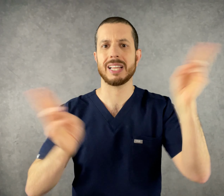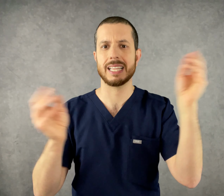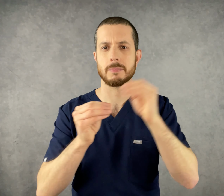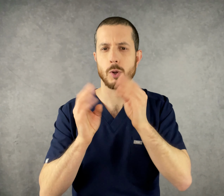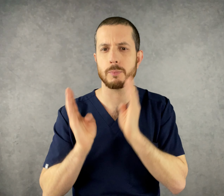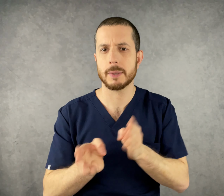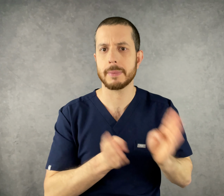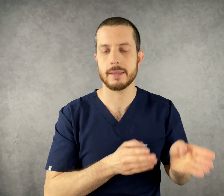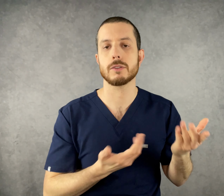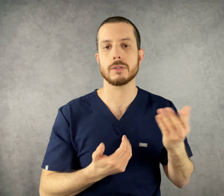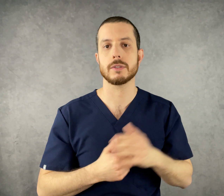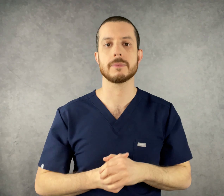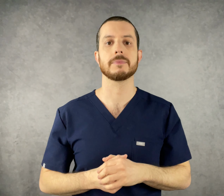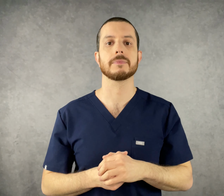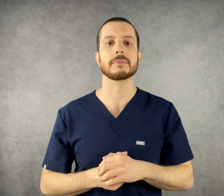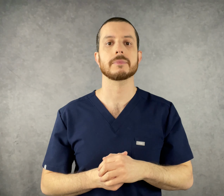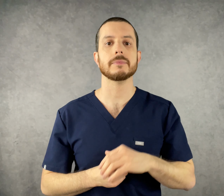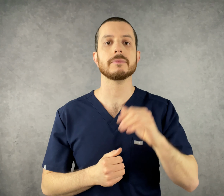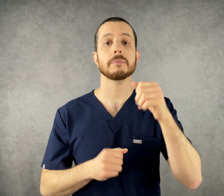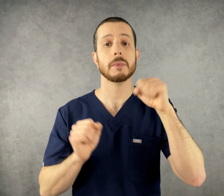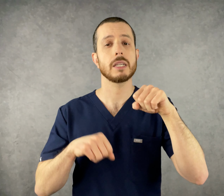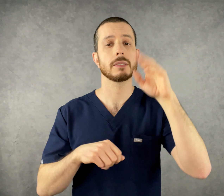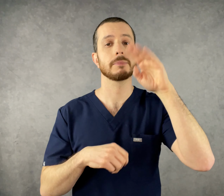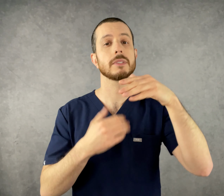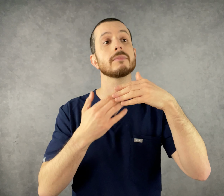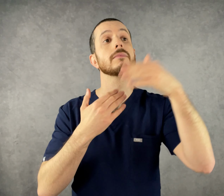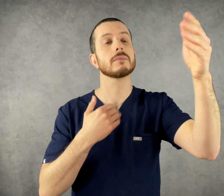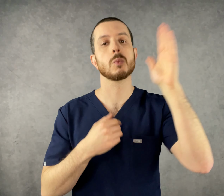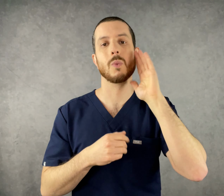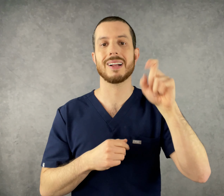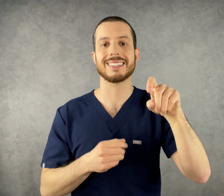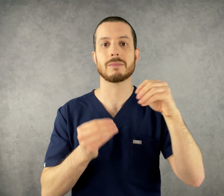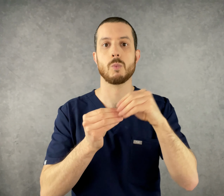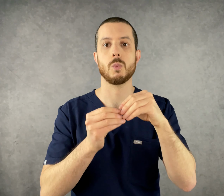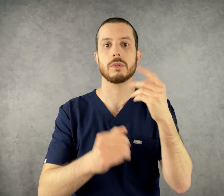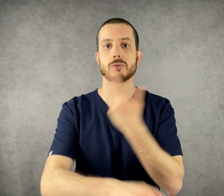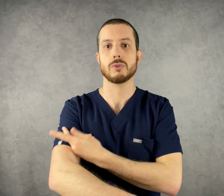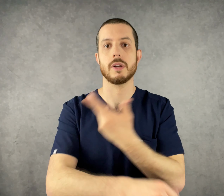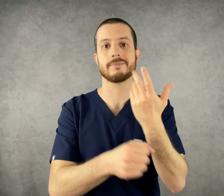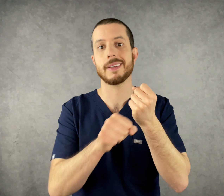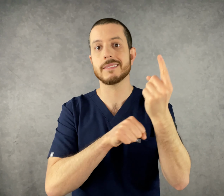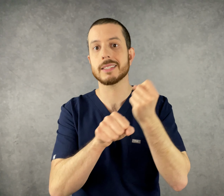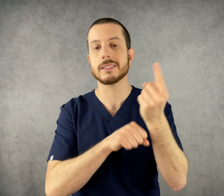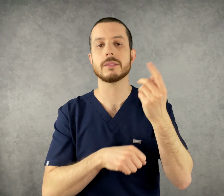That way it can be even more prepared. It's very possible that we will need to get shots every year,